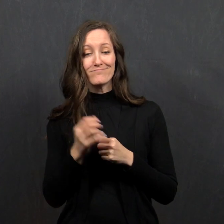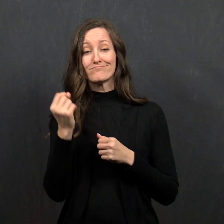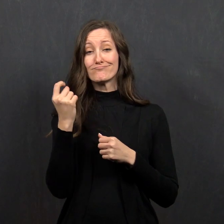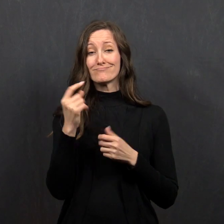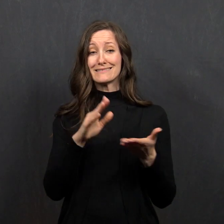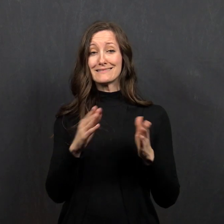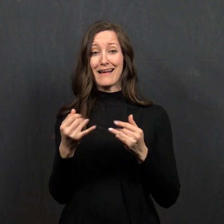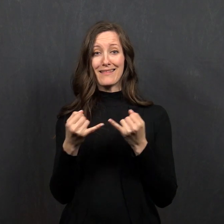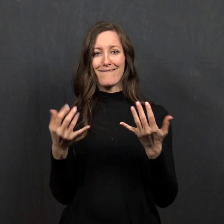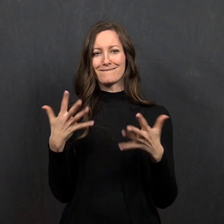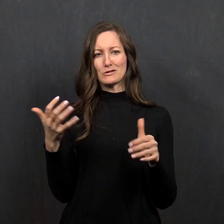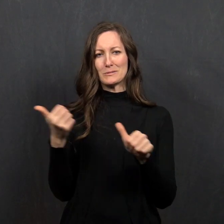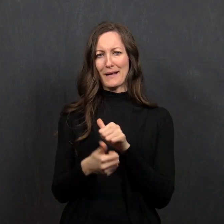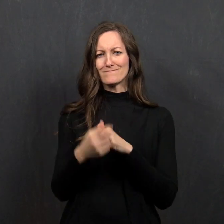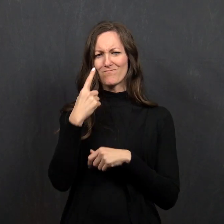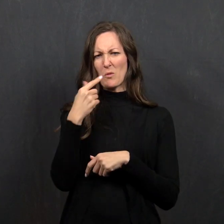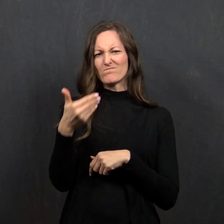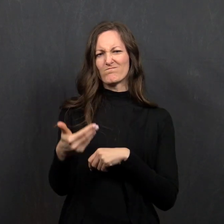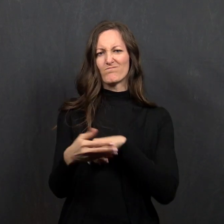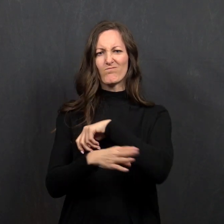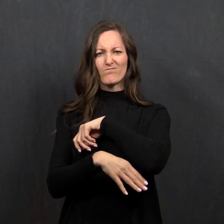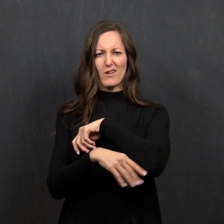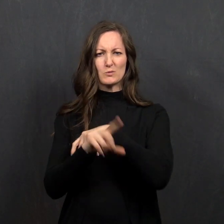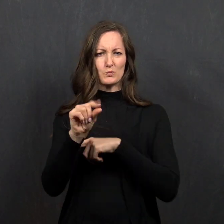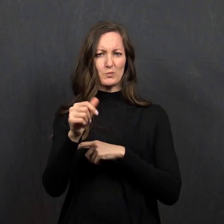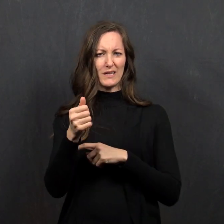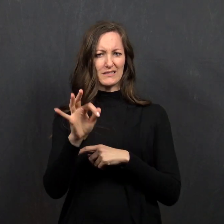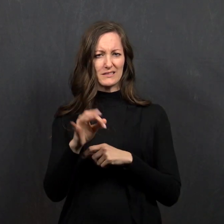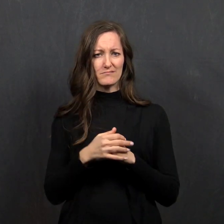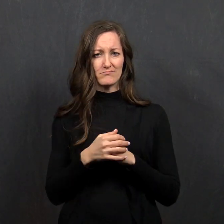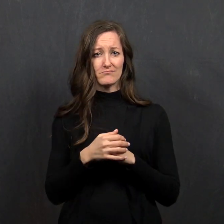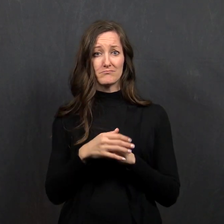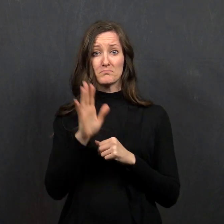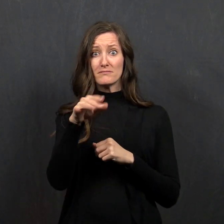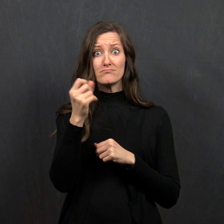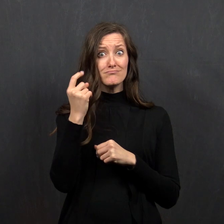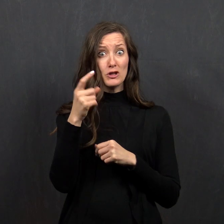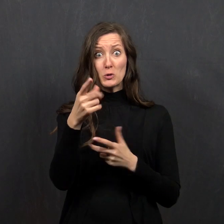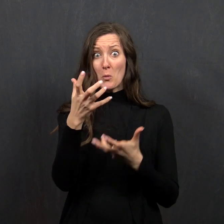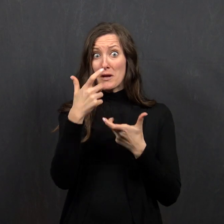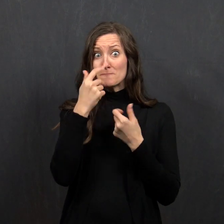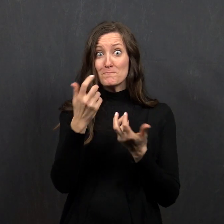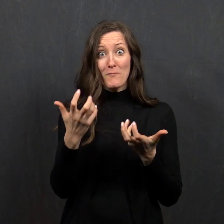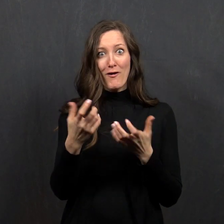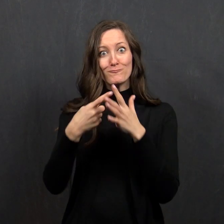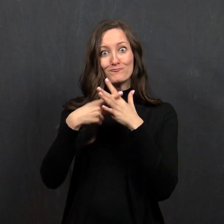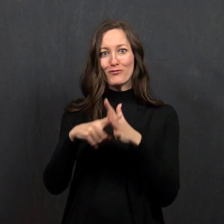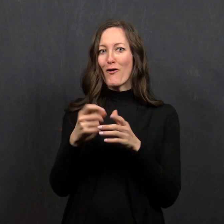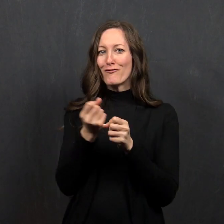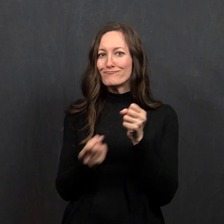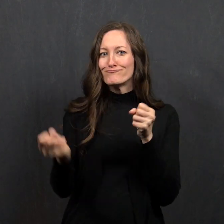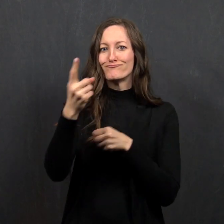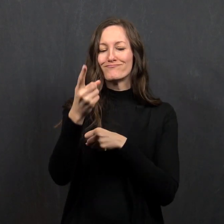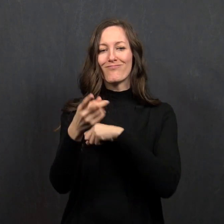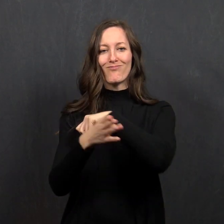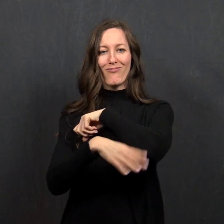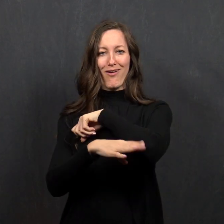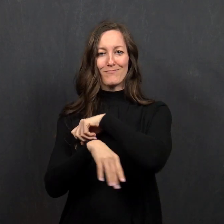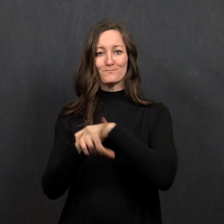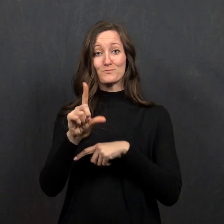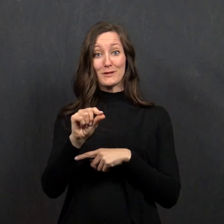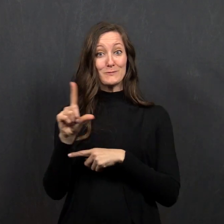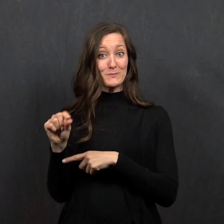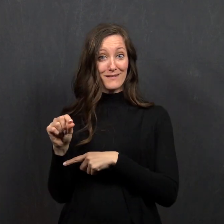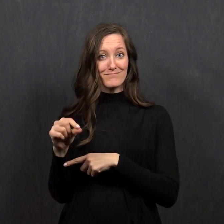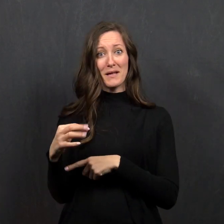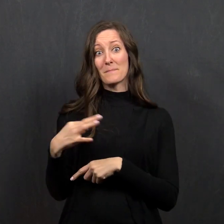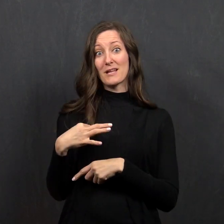While the deadline has passed for 2019, applications for those interested in starting fall 2020